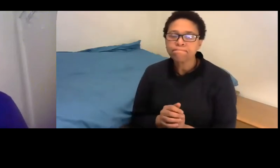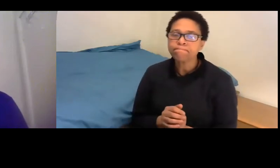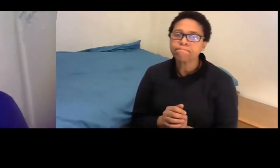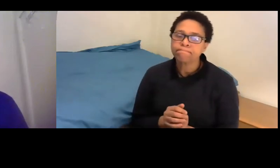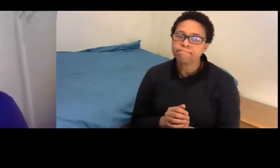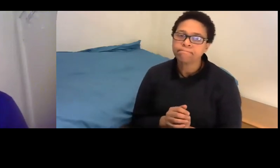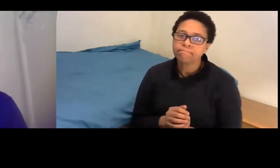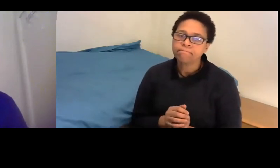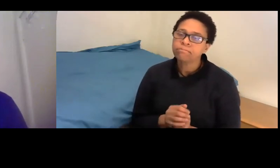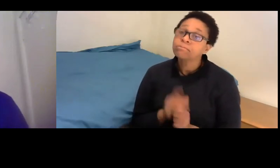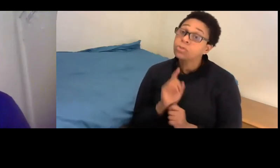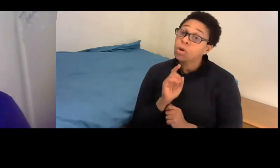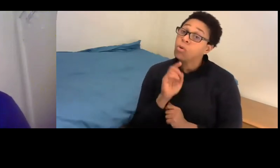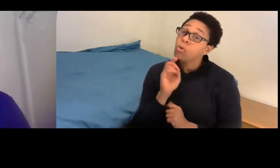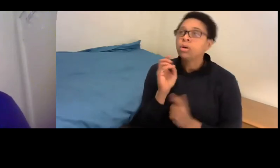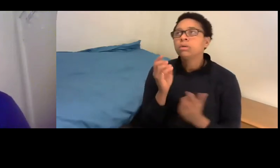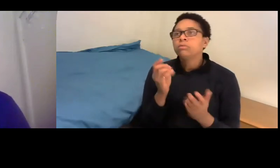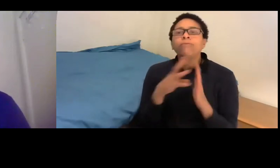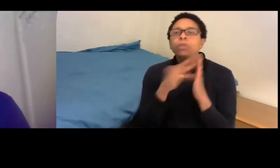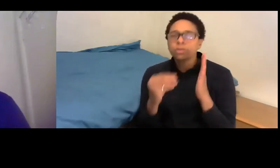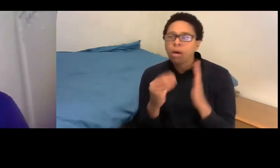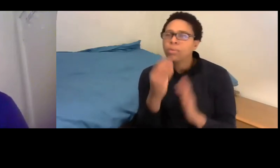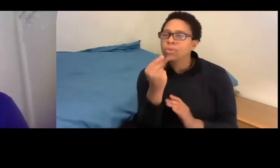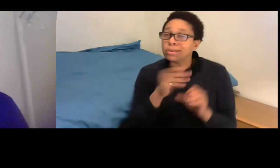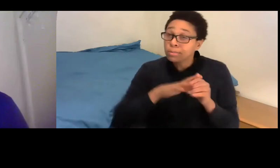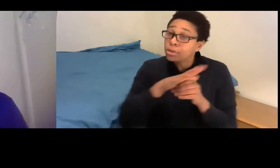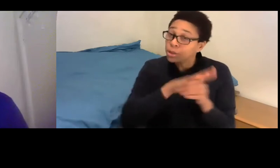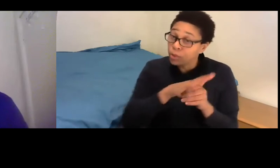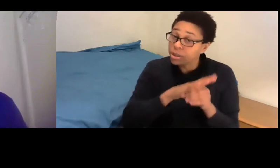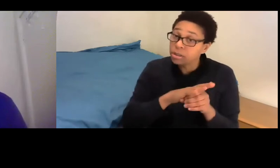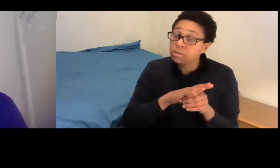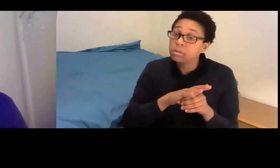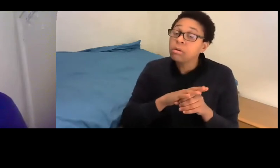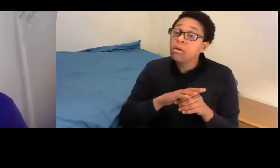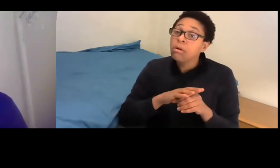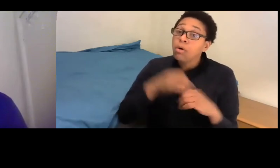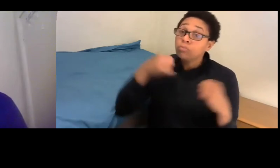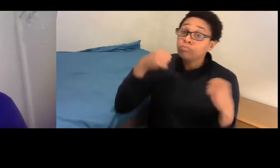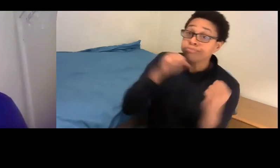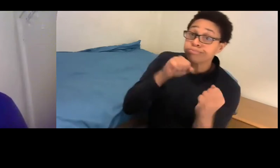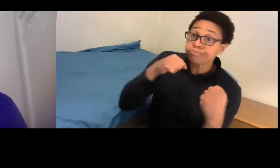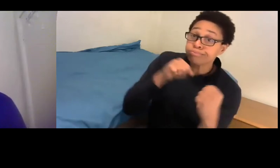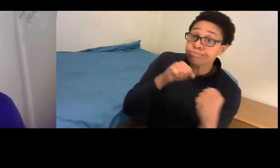situations where penetrative sex outside of heterosexual marriage was